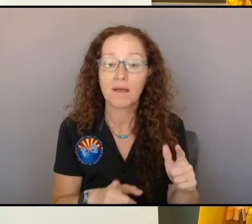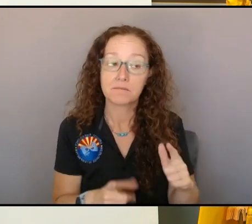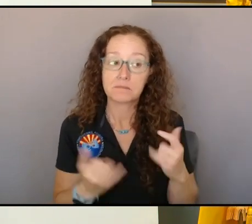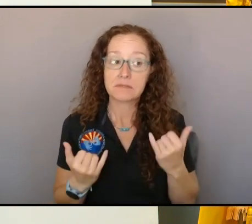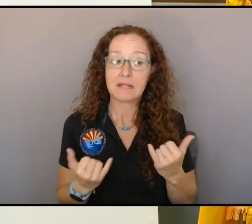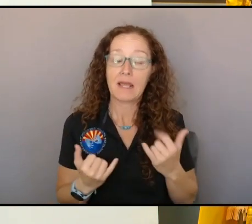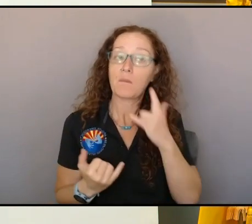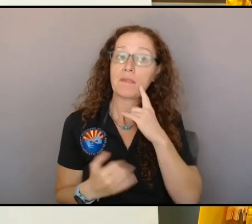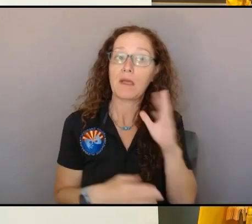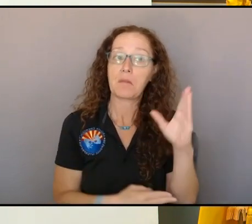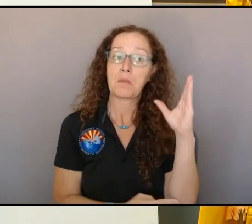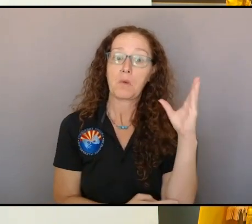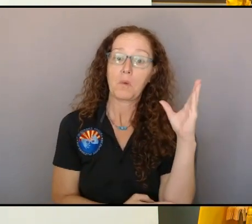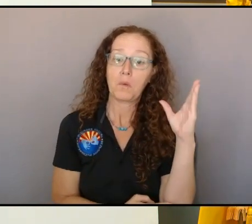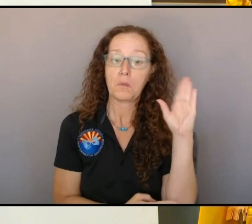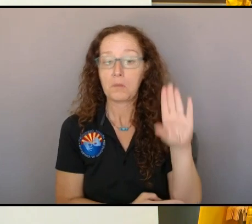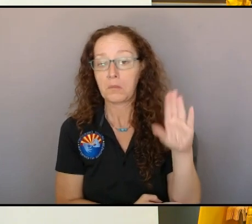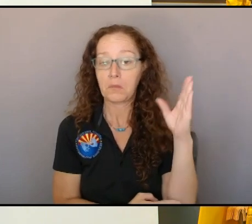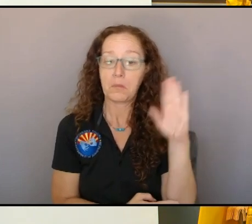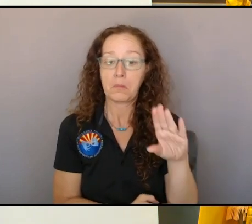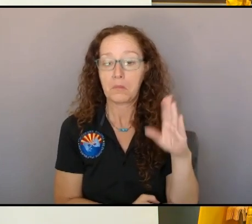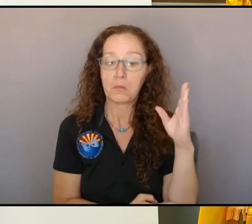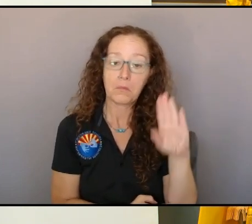seeing those convective clouds develop with sunnier skies and